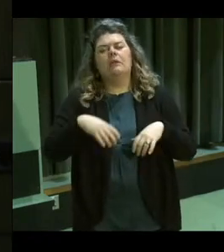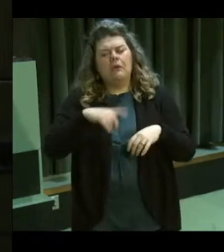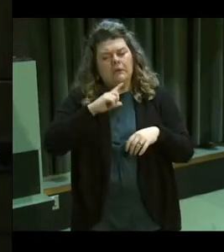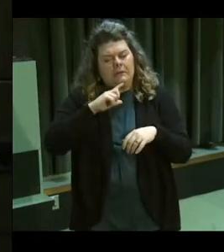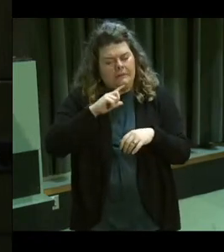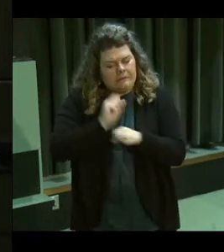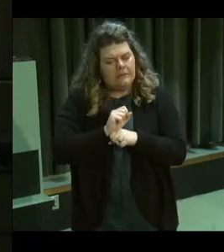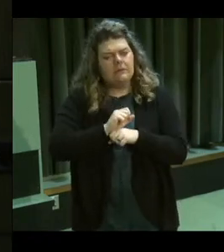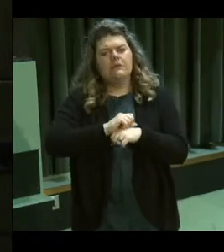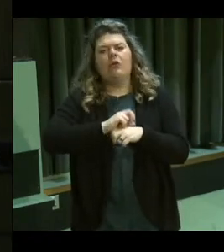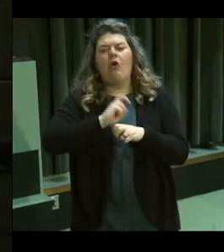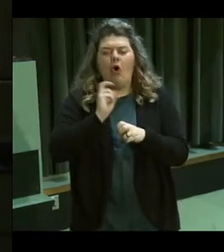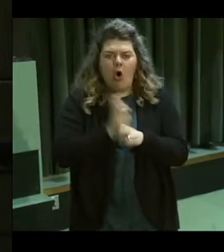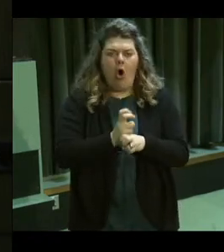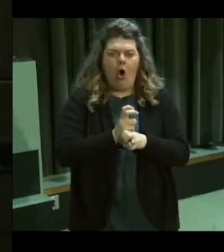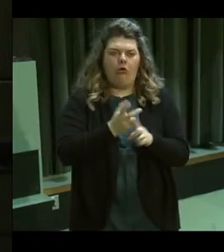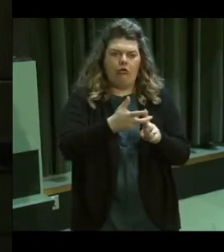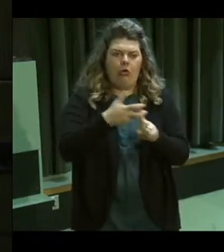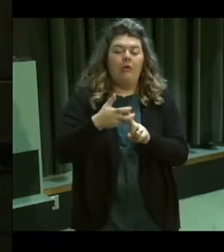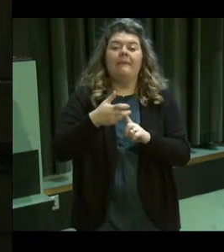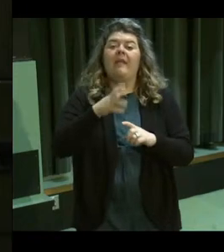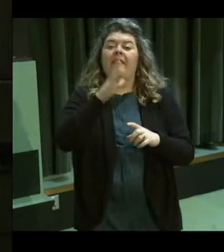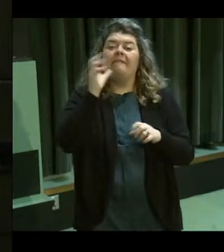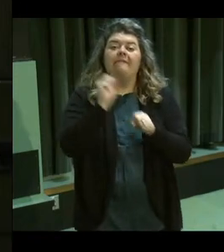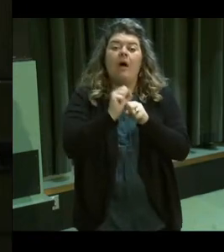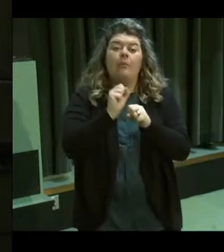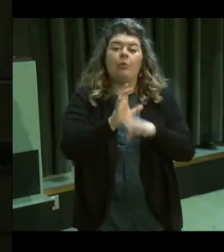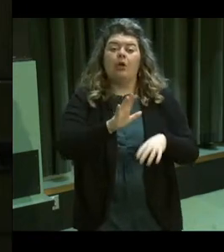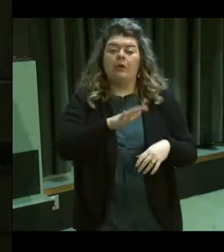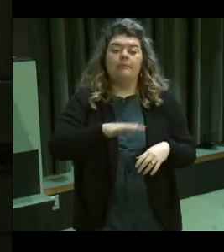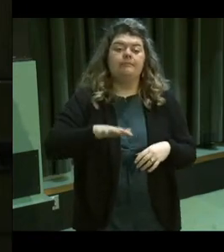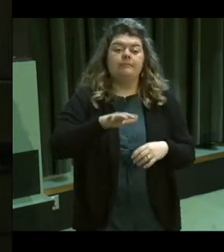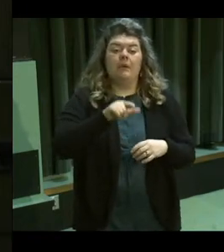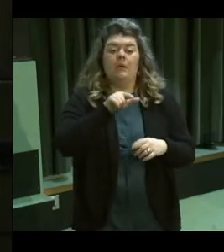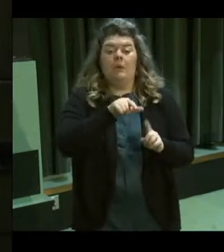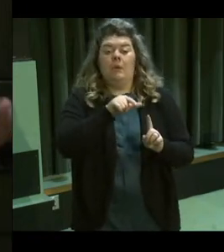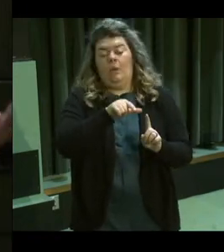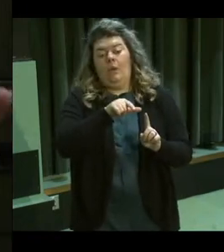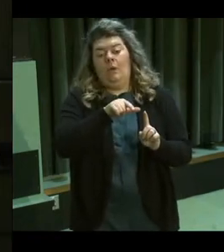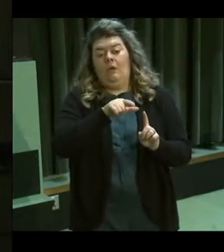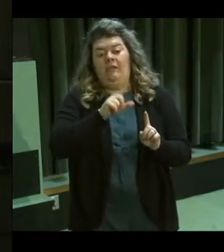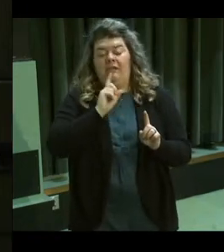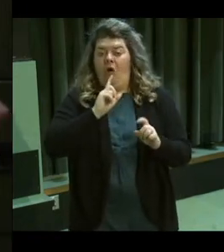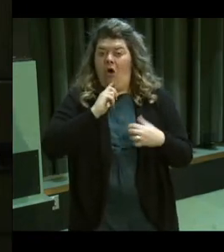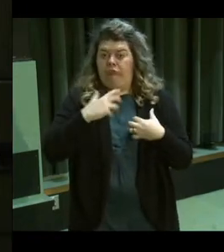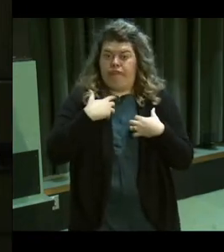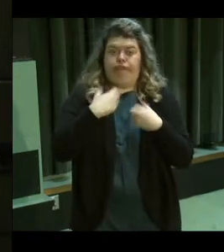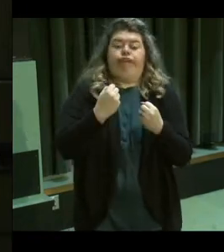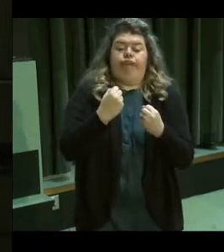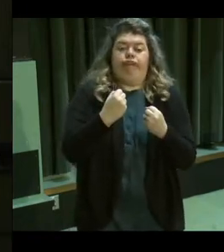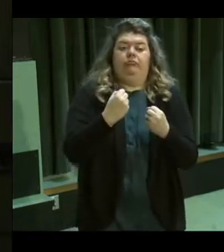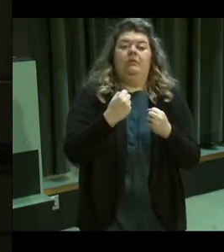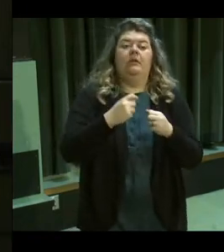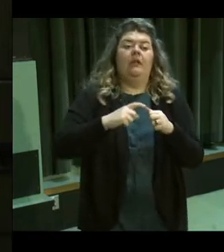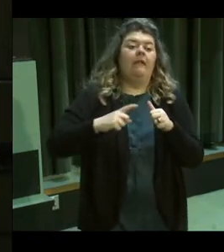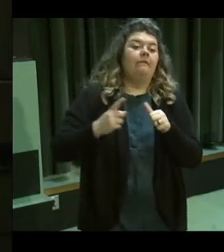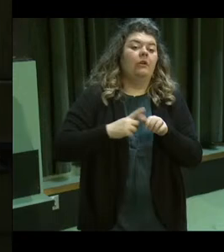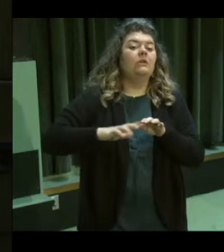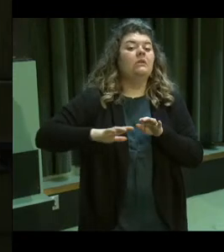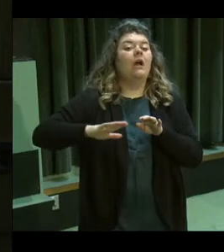extremely hard. And the farm workers that are, you know, that